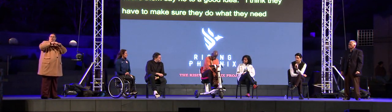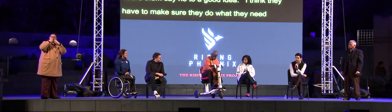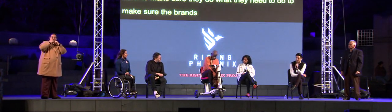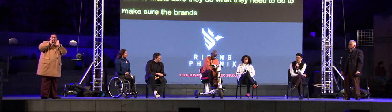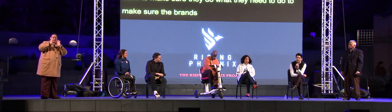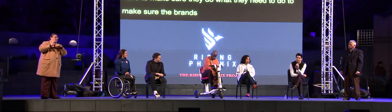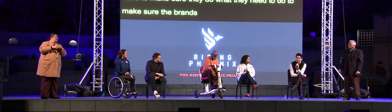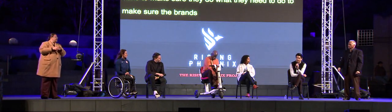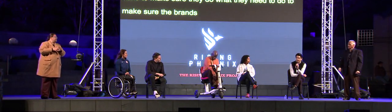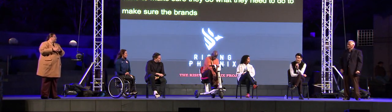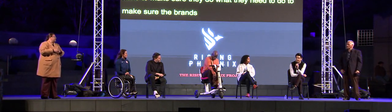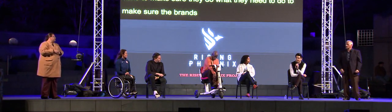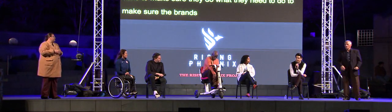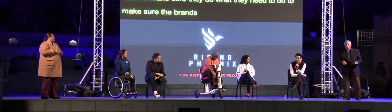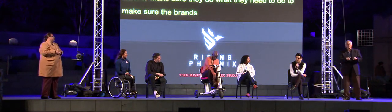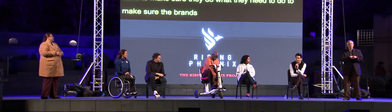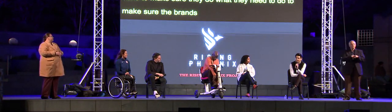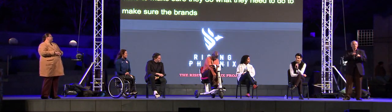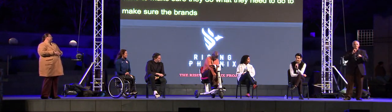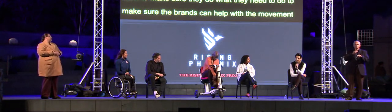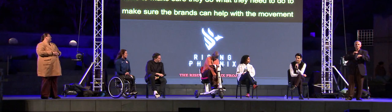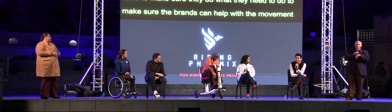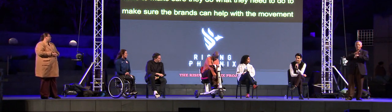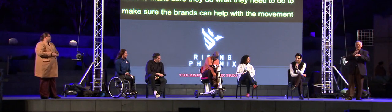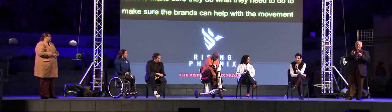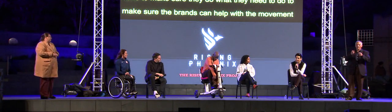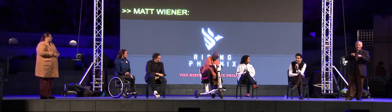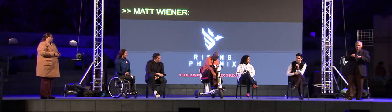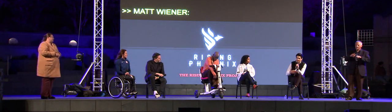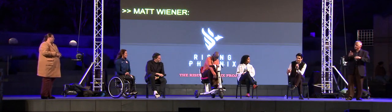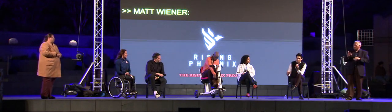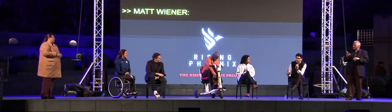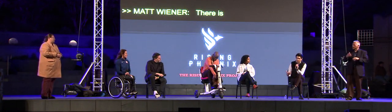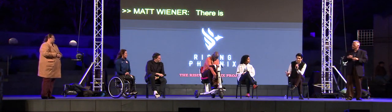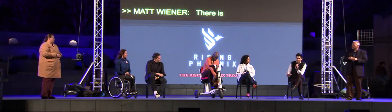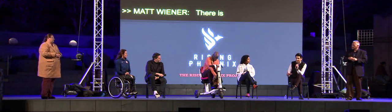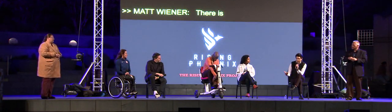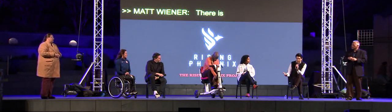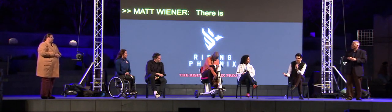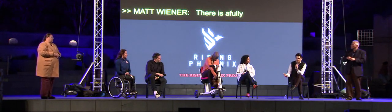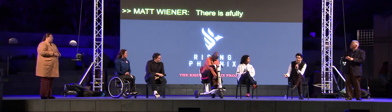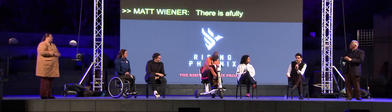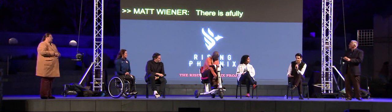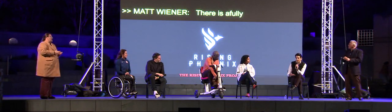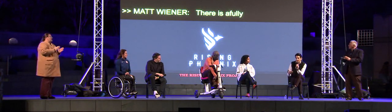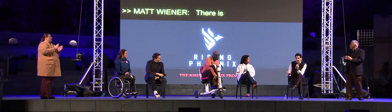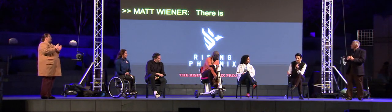There's a flywheel effect to which would--